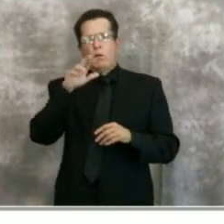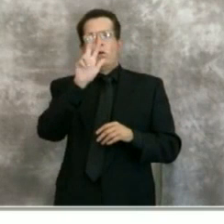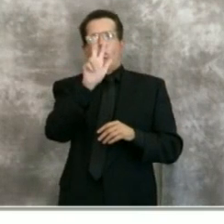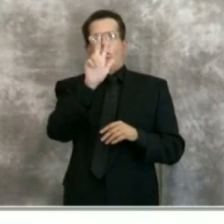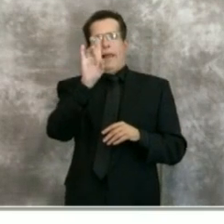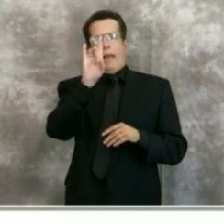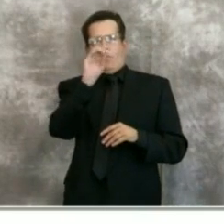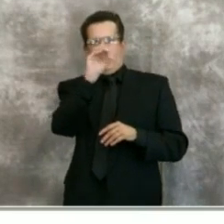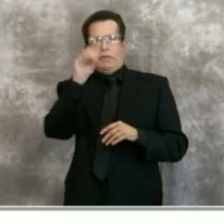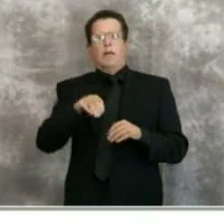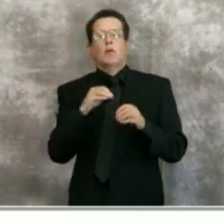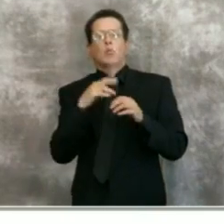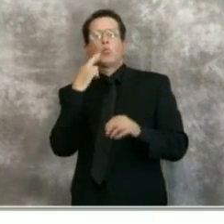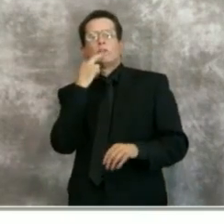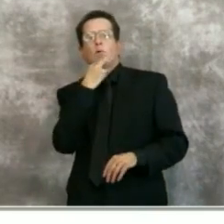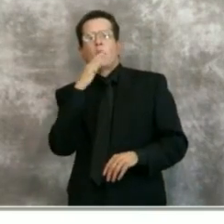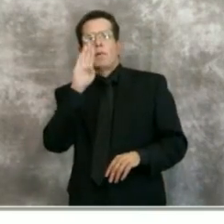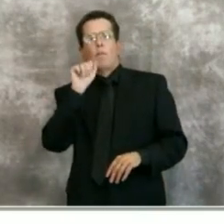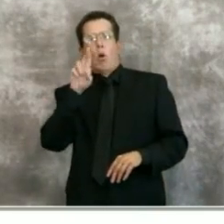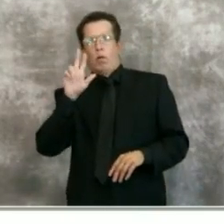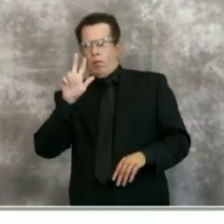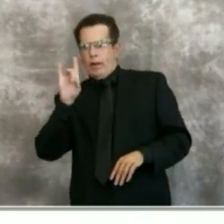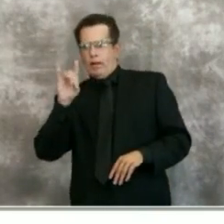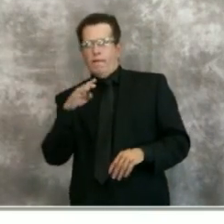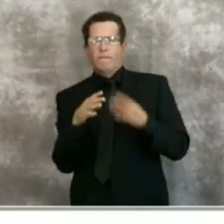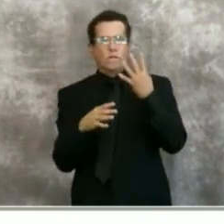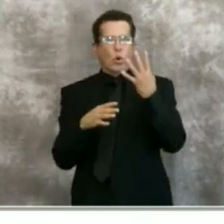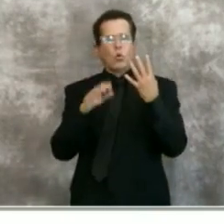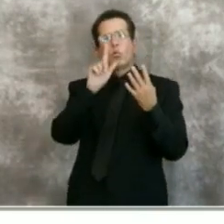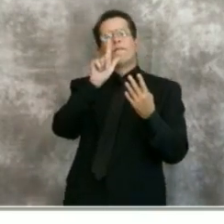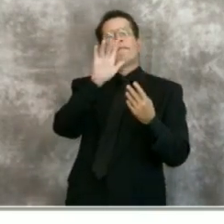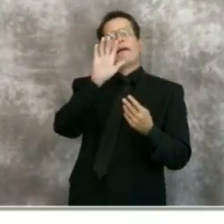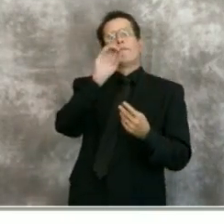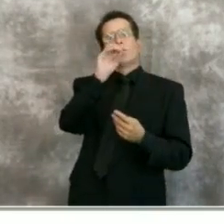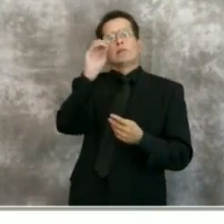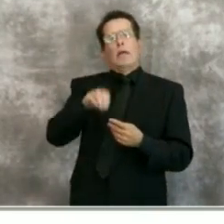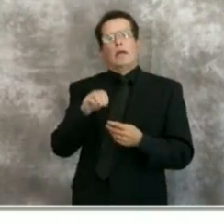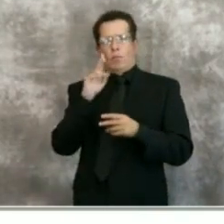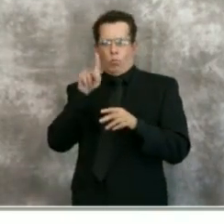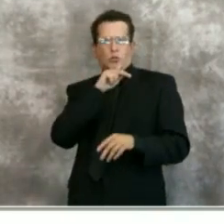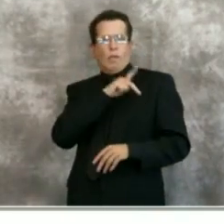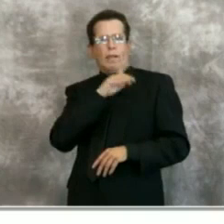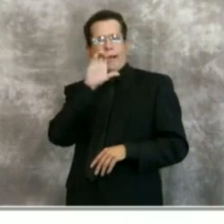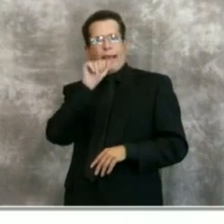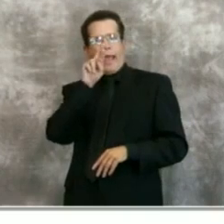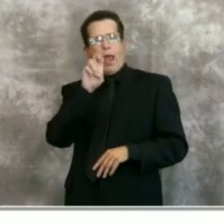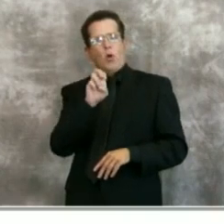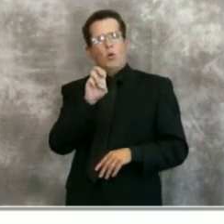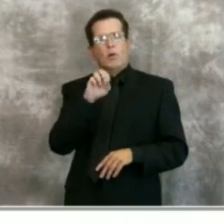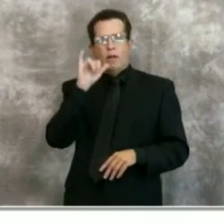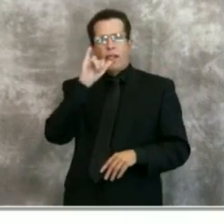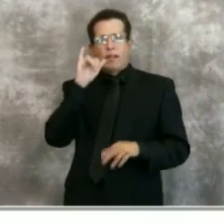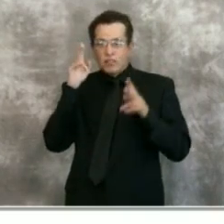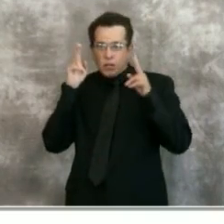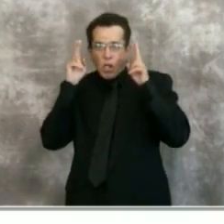THE 16 AND YOU CAN GO TO THE NEXT FLIGHT OF THE VARIOUS SETTINGS 6 O 38% ARE IN